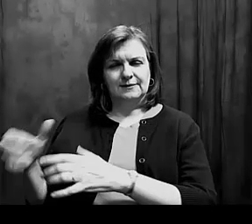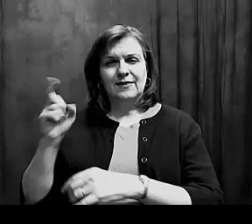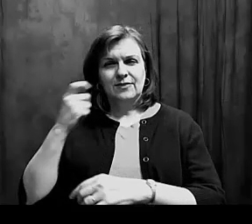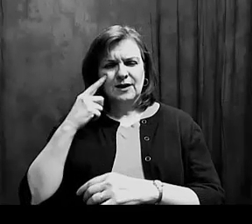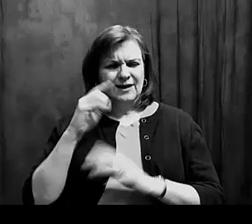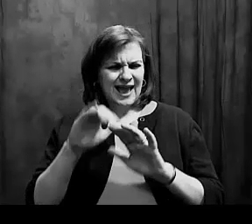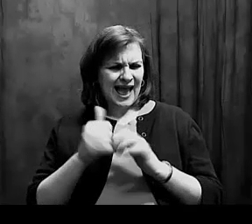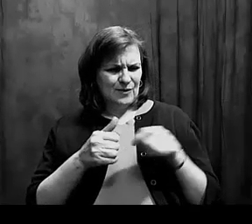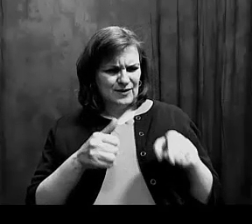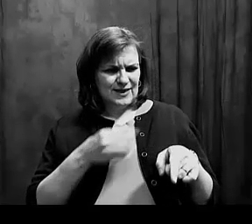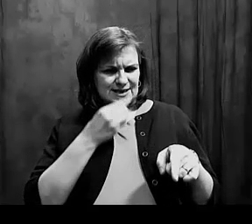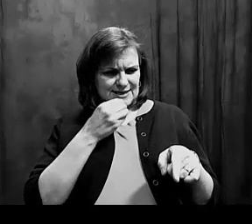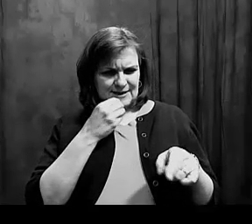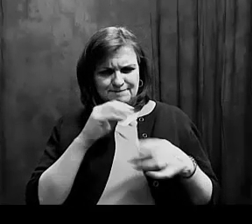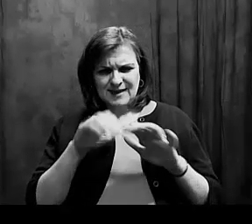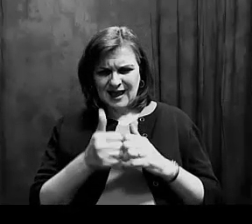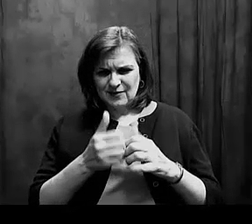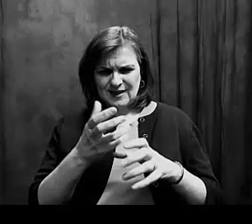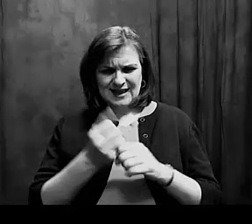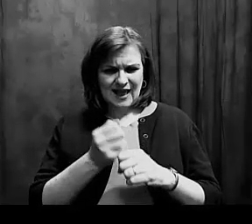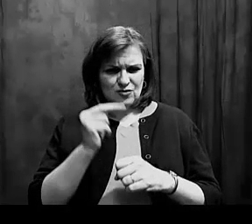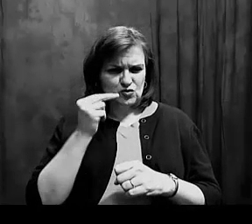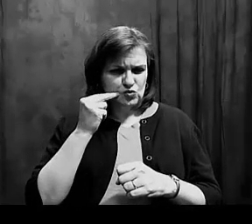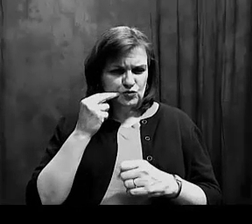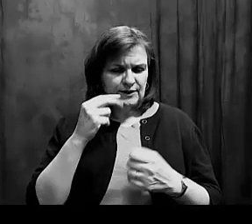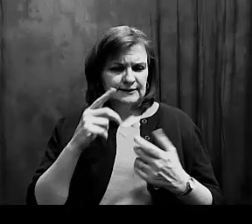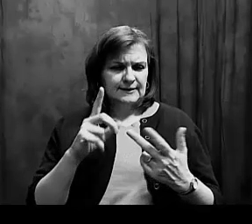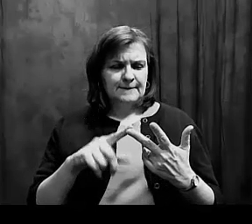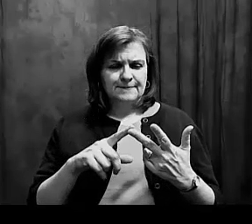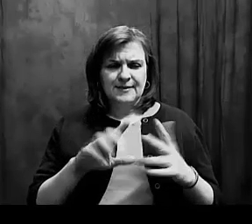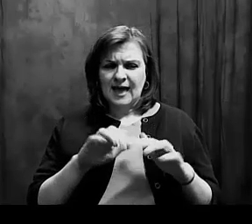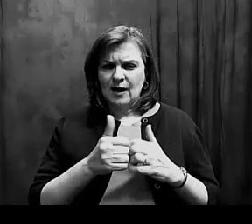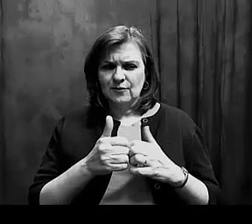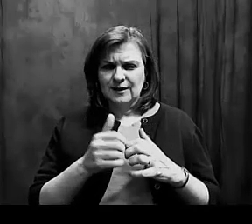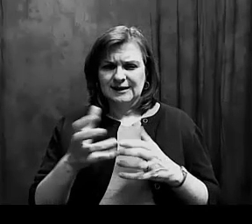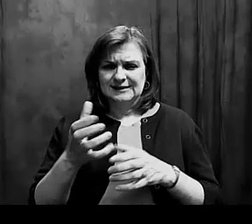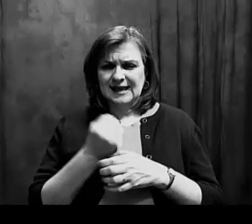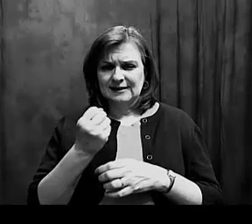you need to think about things like how do they eat -- how did they get the nutrients they need?